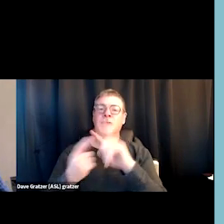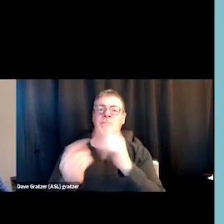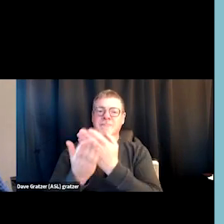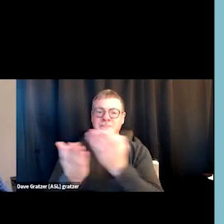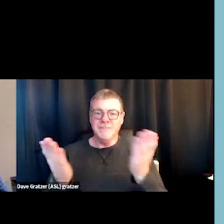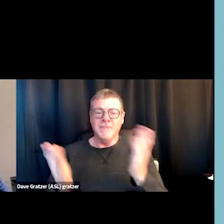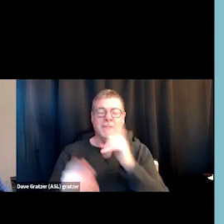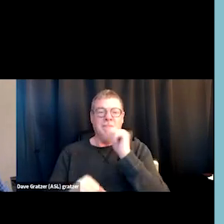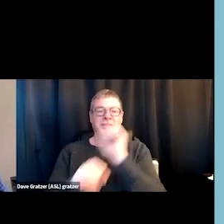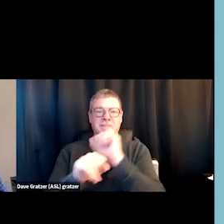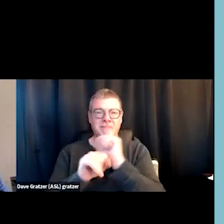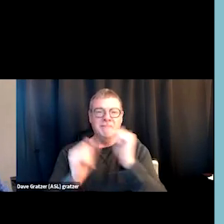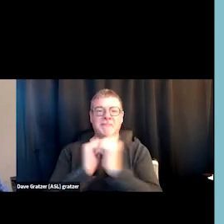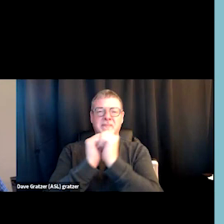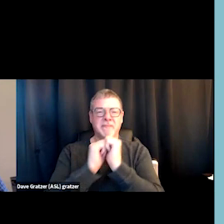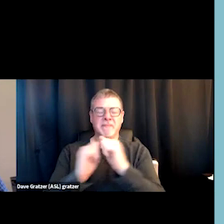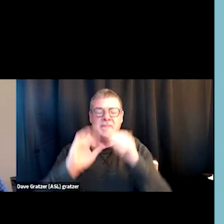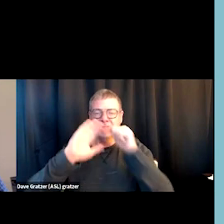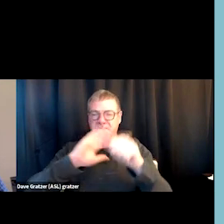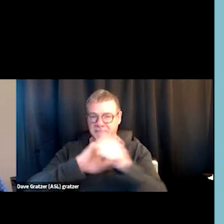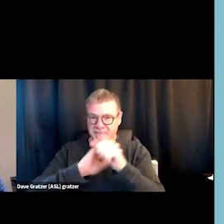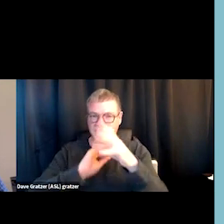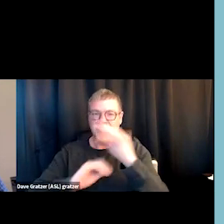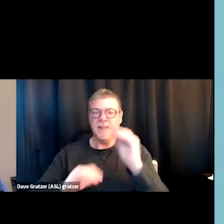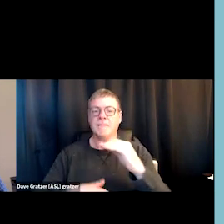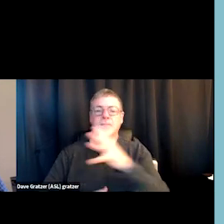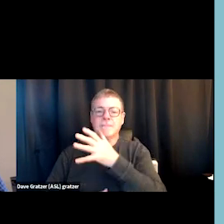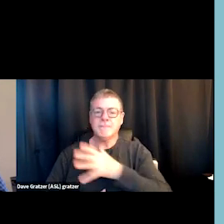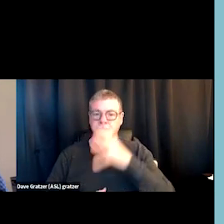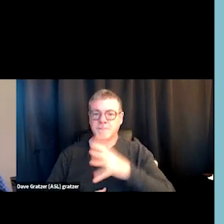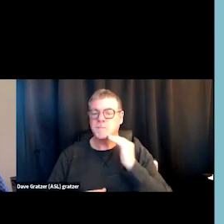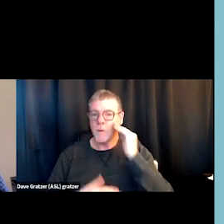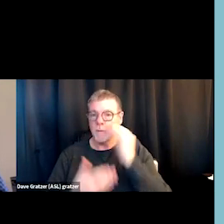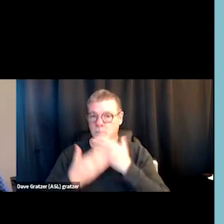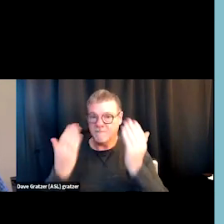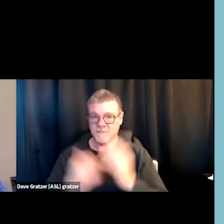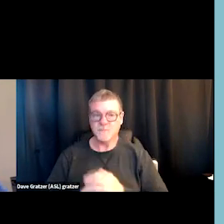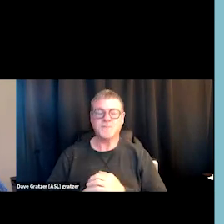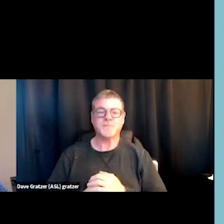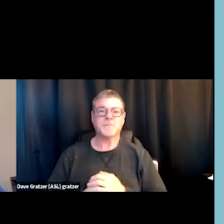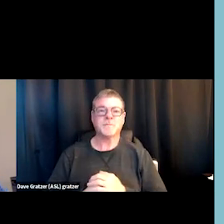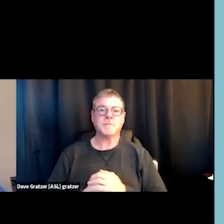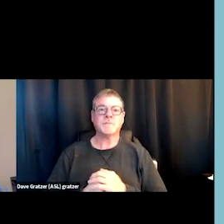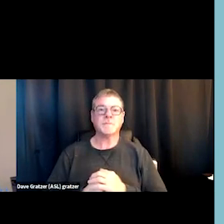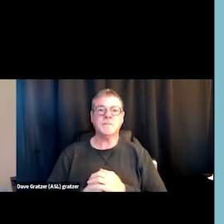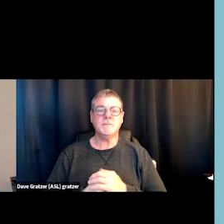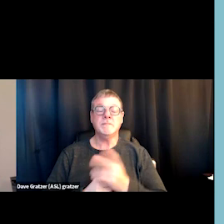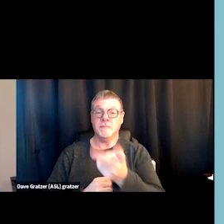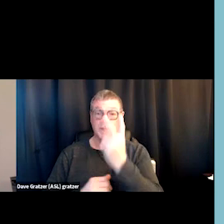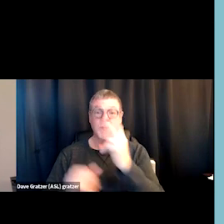with both unsheltered and rural homelessness, two areas close to my heart,